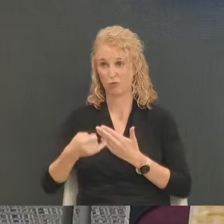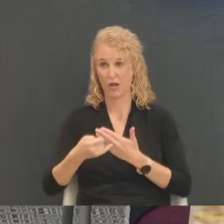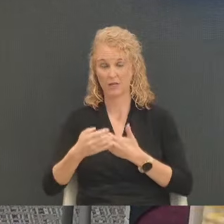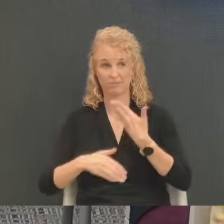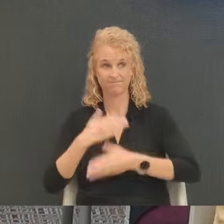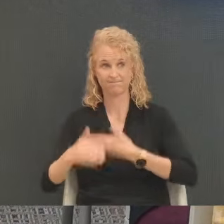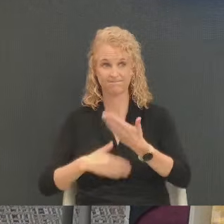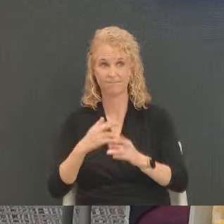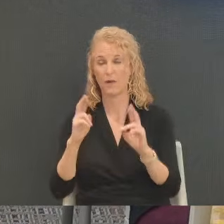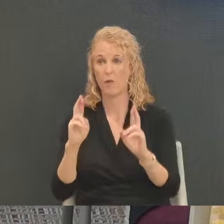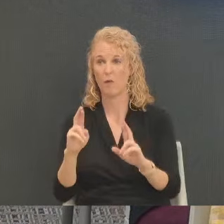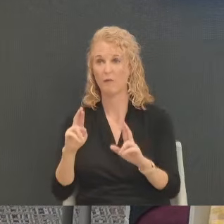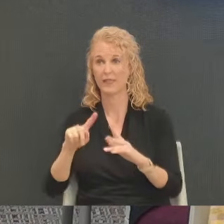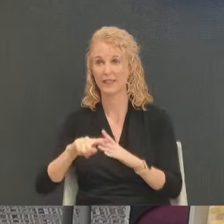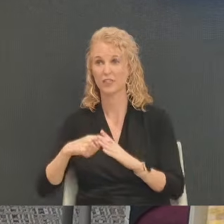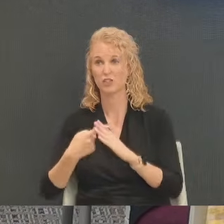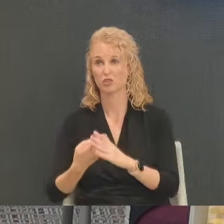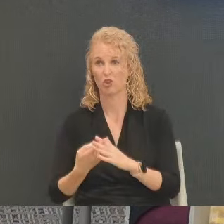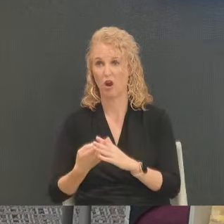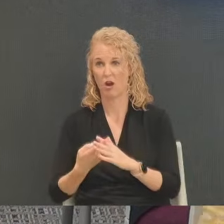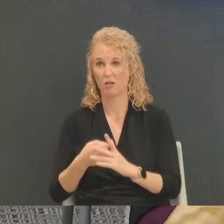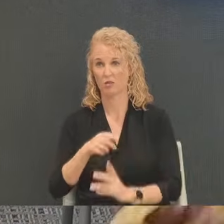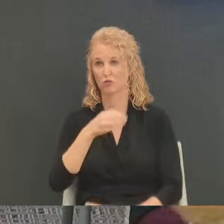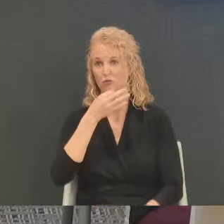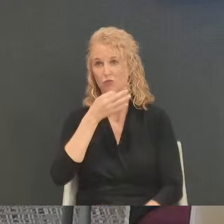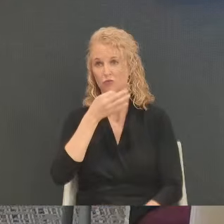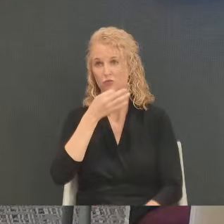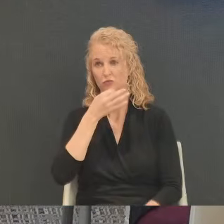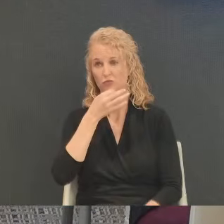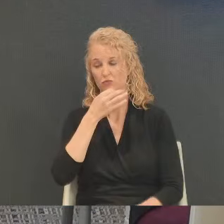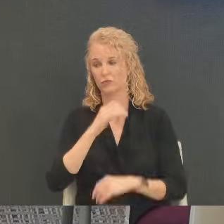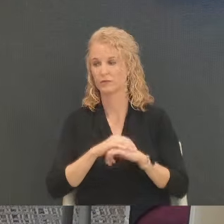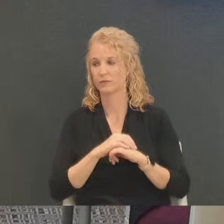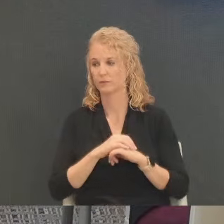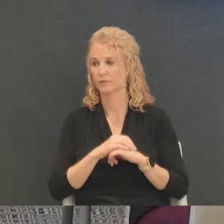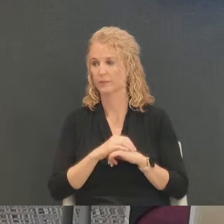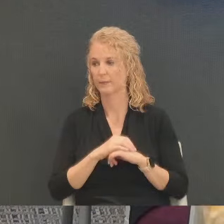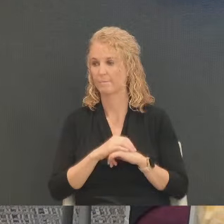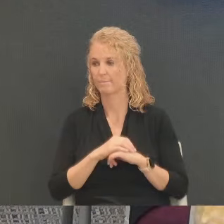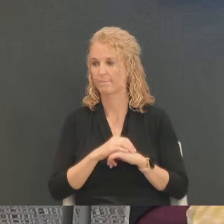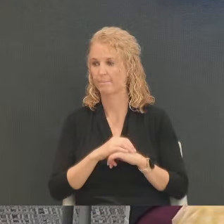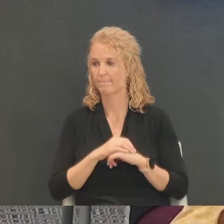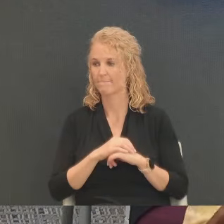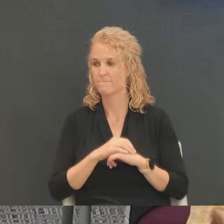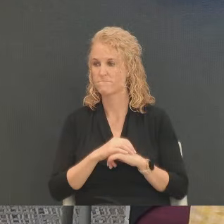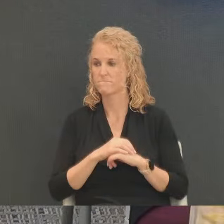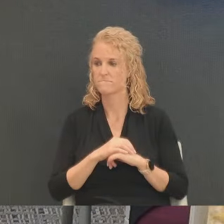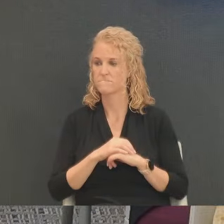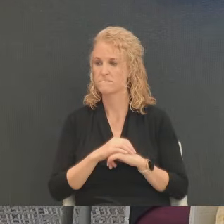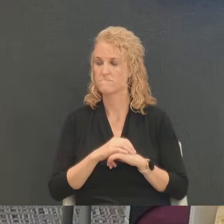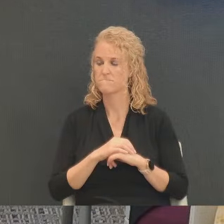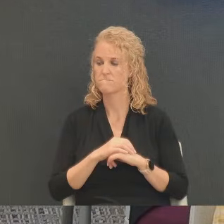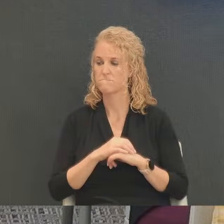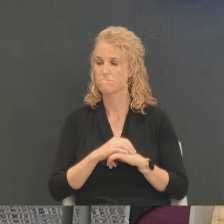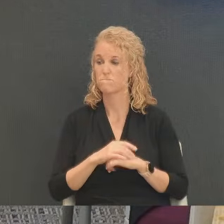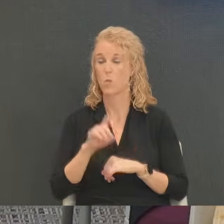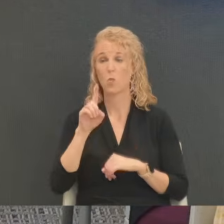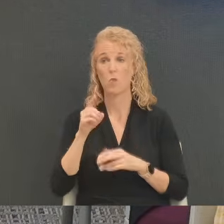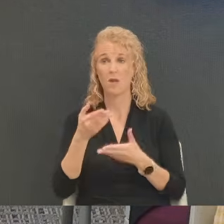construction at some point soon. We'll be bringing you a resolution for that. just one item today.